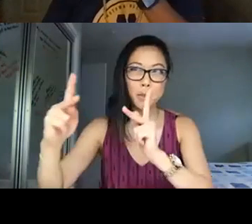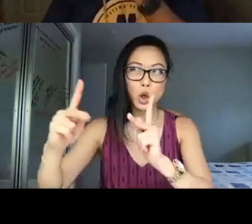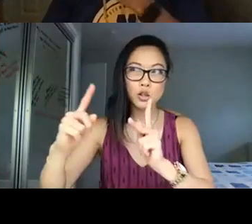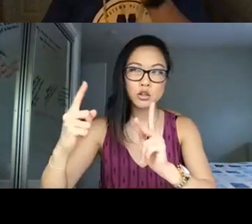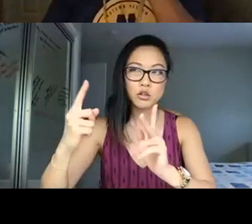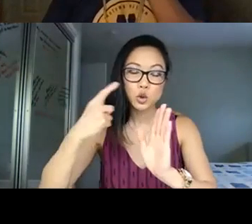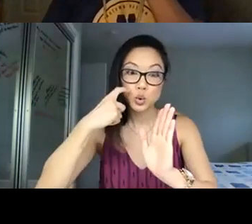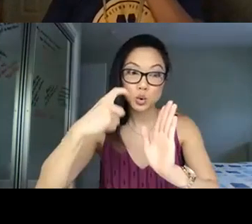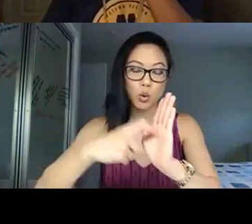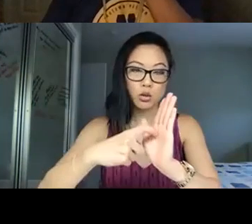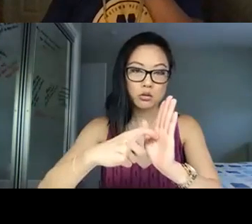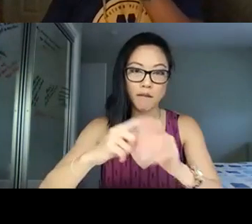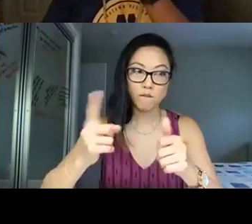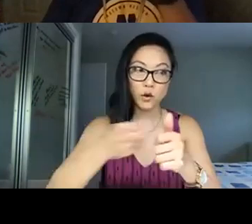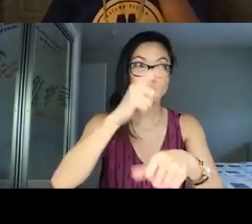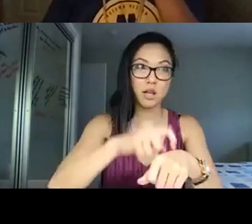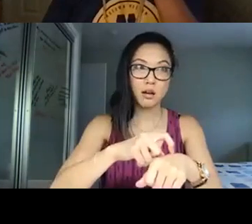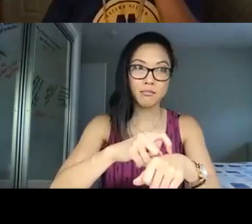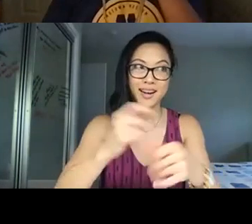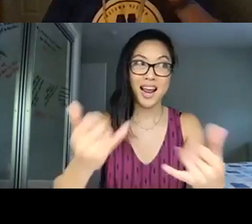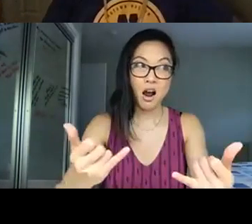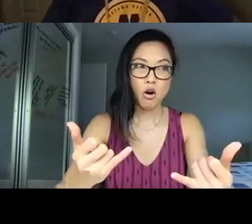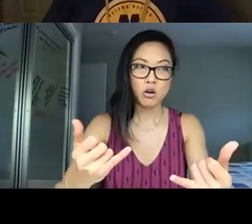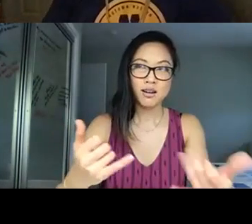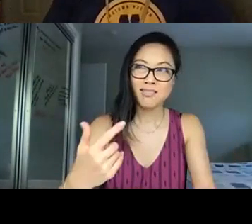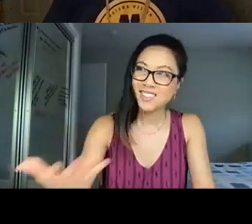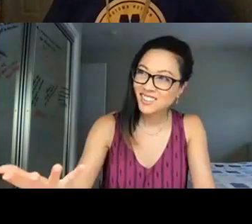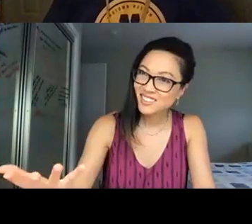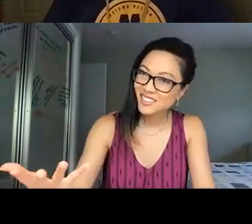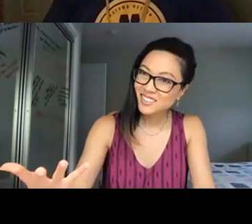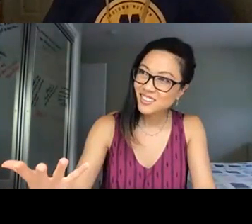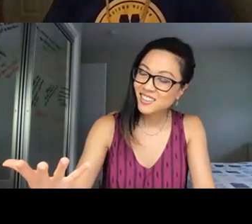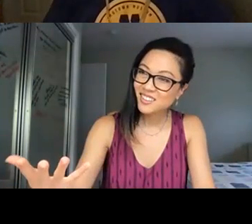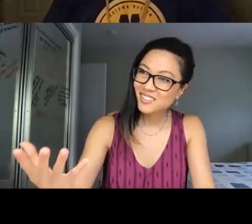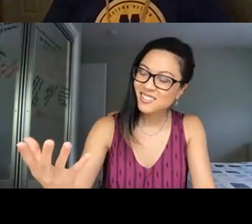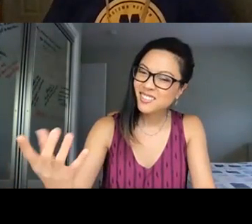And, you know, it's a little bit hurtful.